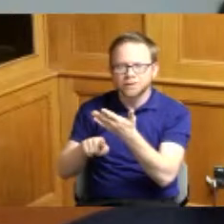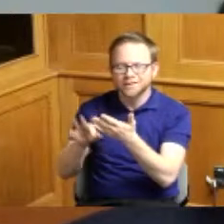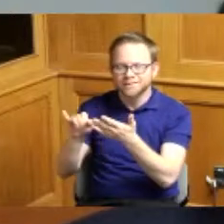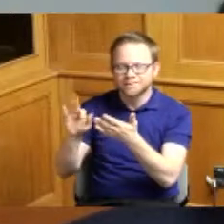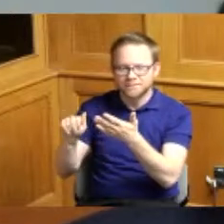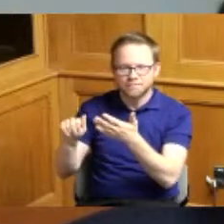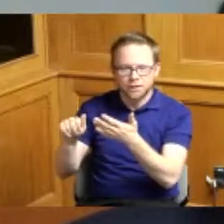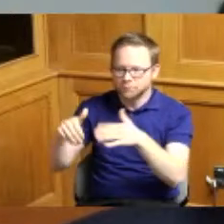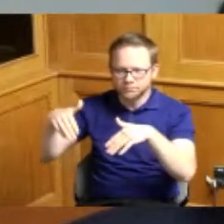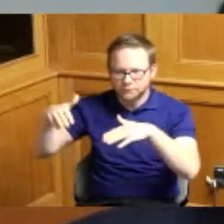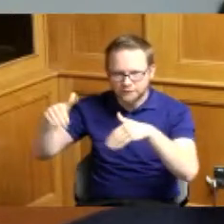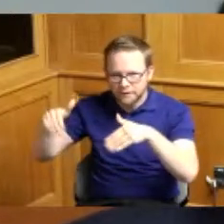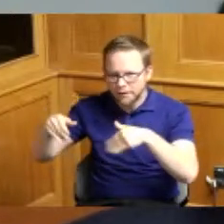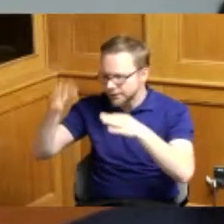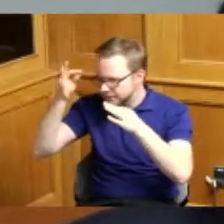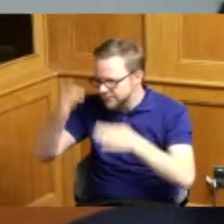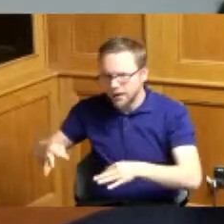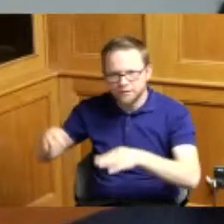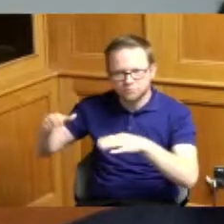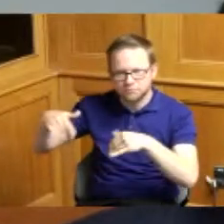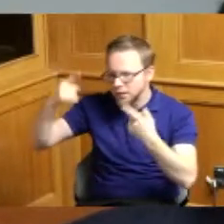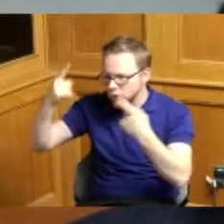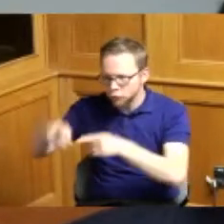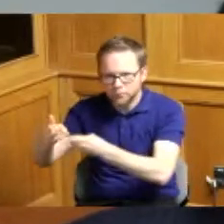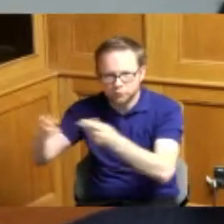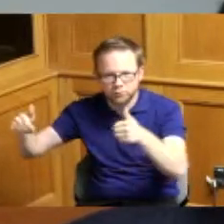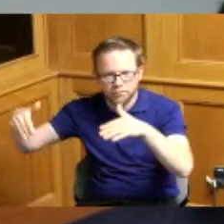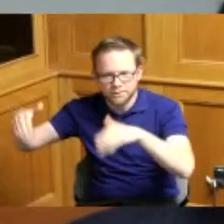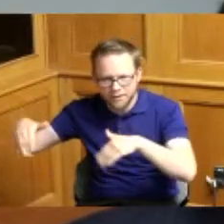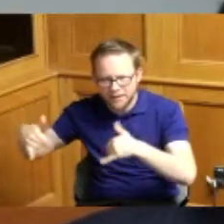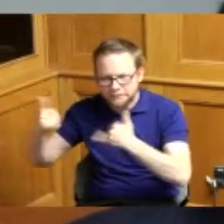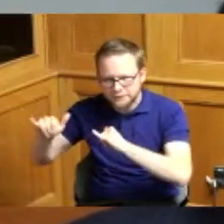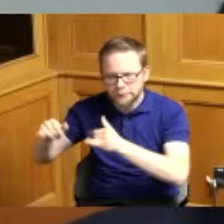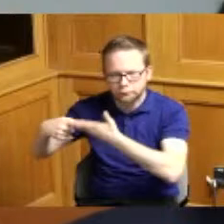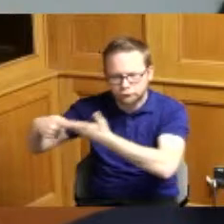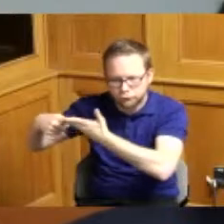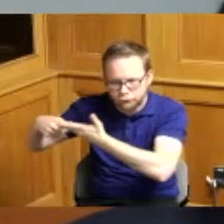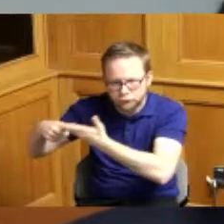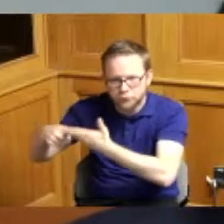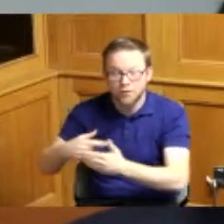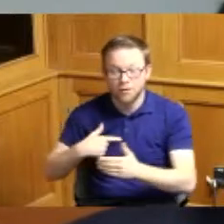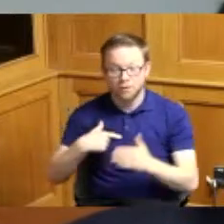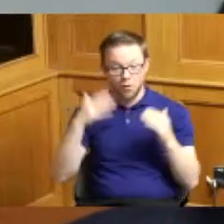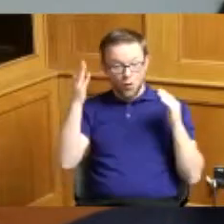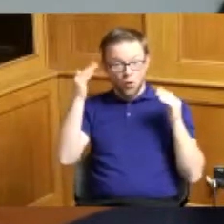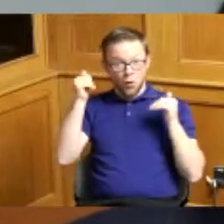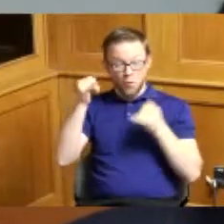and that my hope is that the final version that we execute on this is a bit different and that